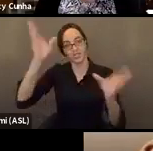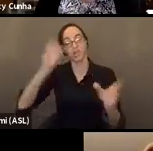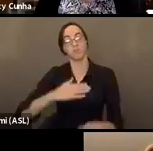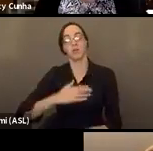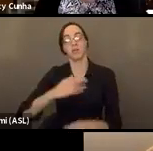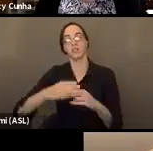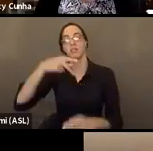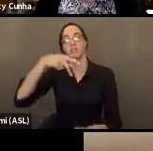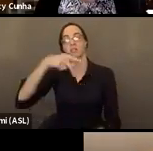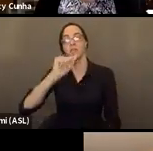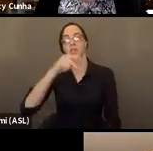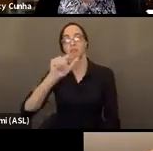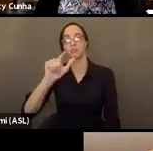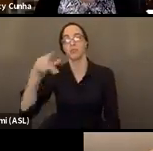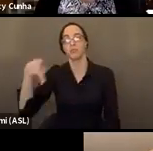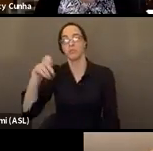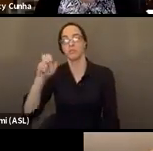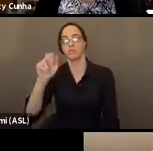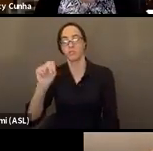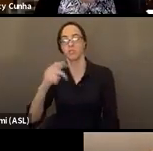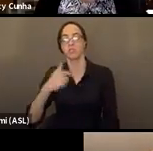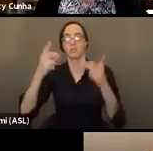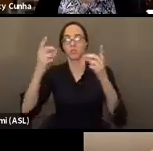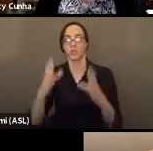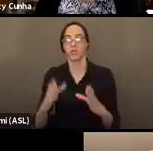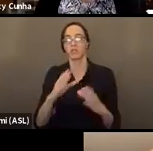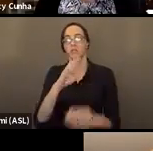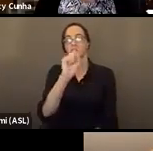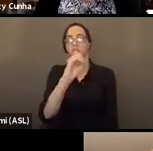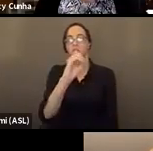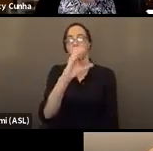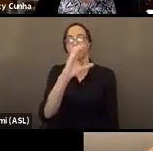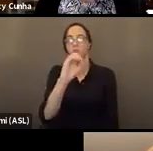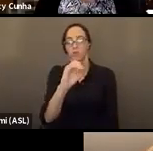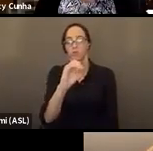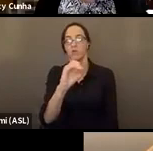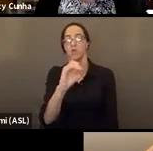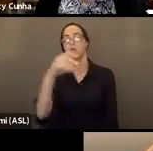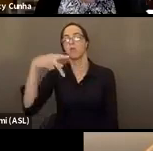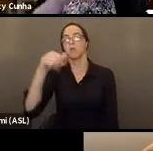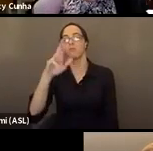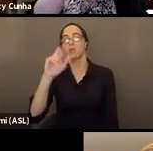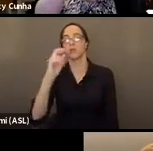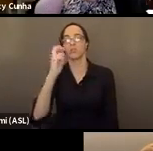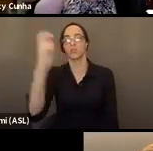paratransit volunteer wheels um as everybody else i'm going to kind of go over our safety plan